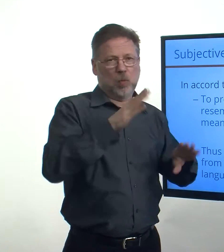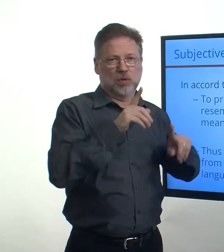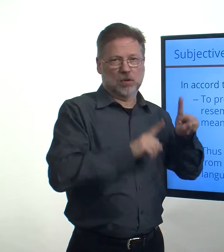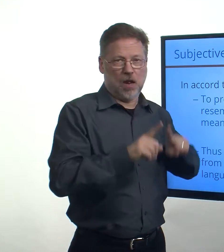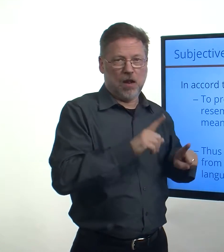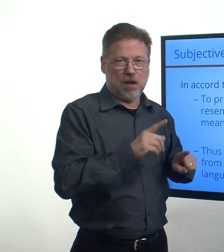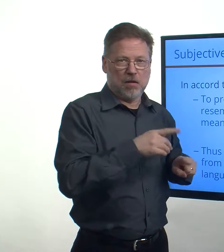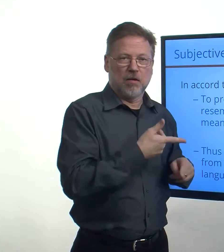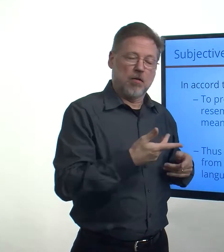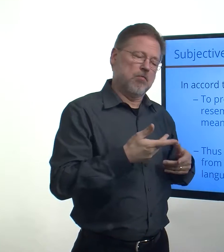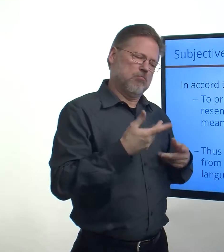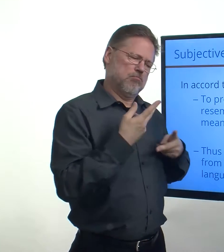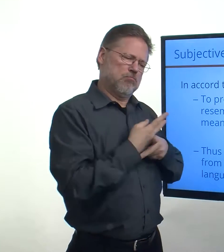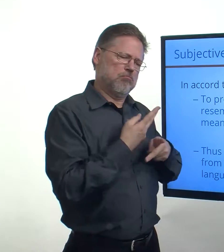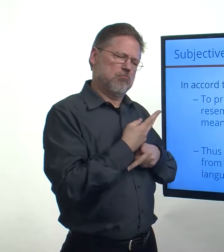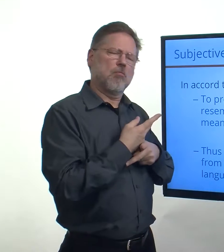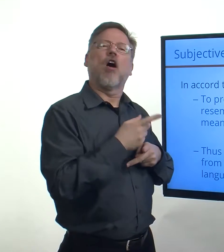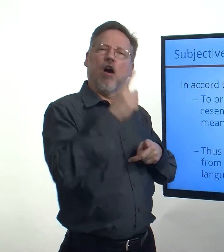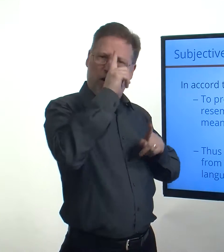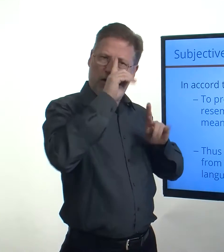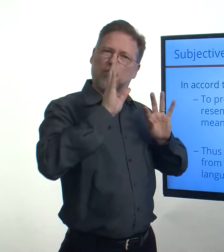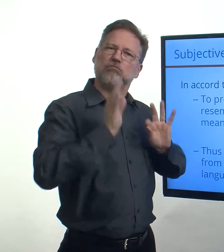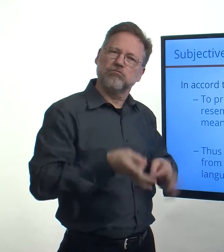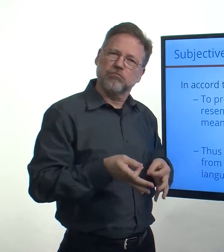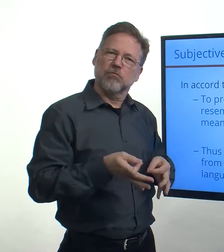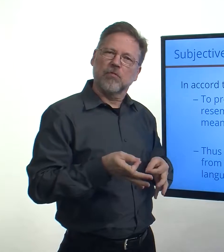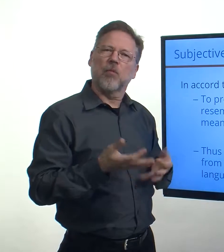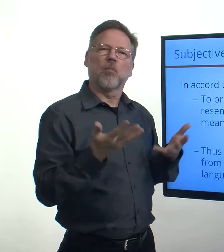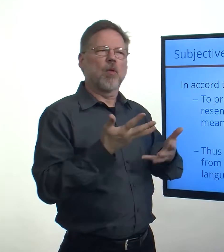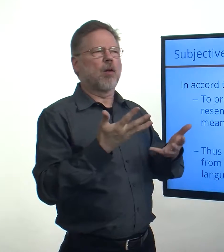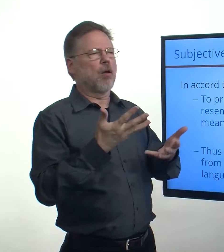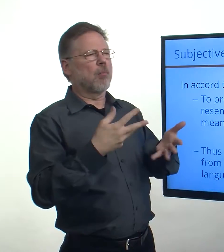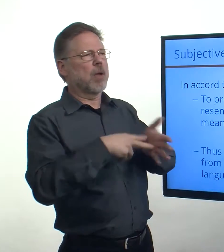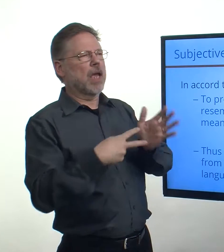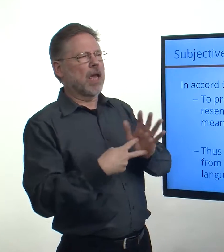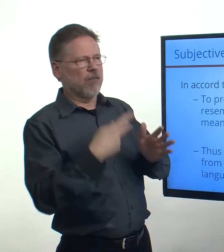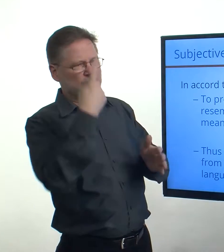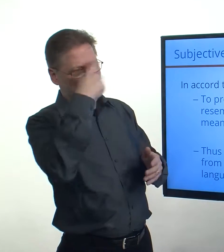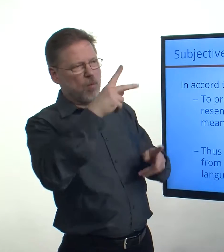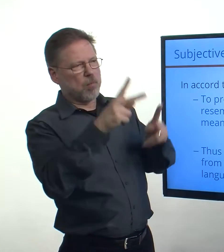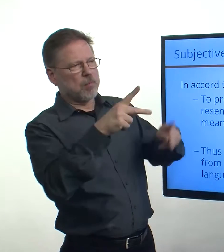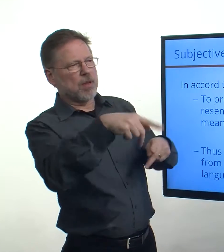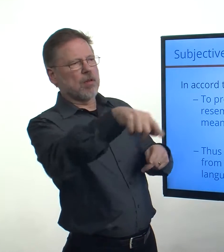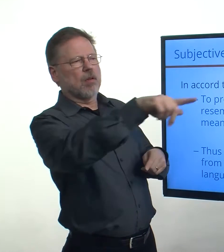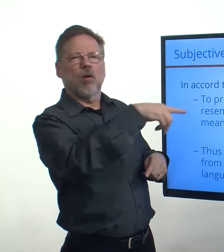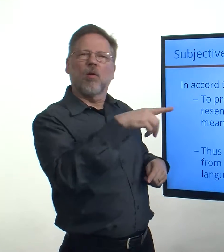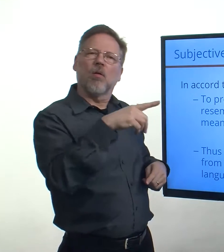sign language, he concluded that what this meant for sign language was that listeners